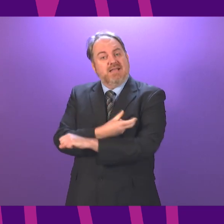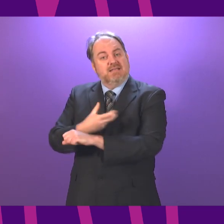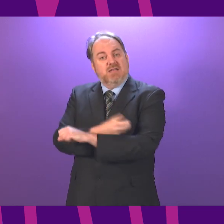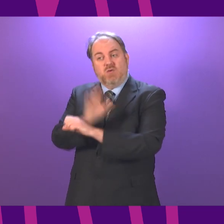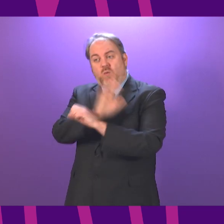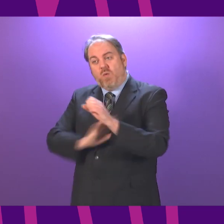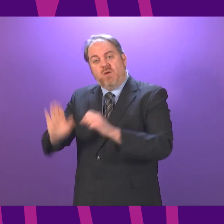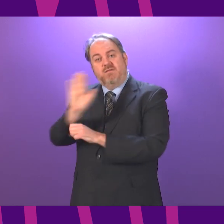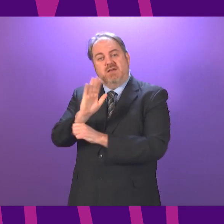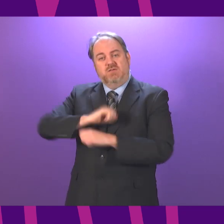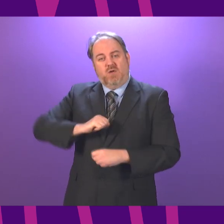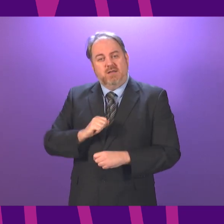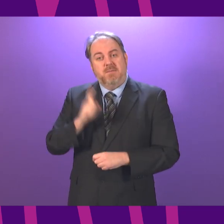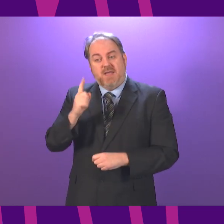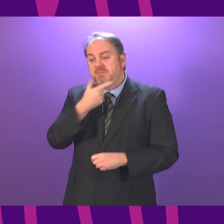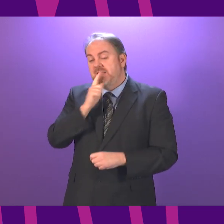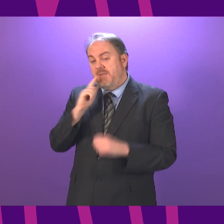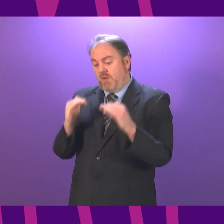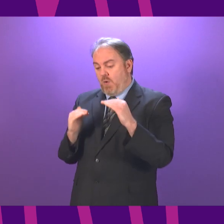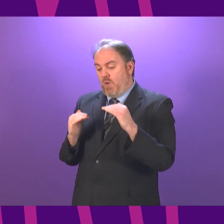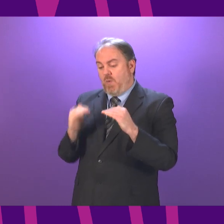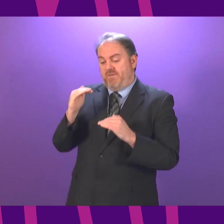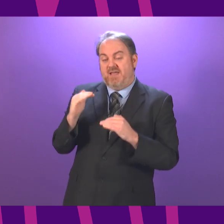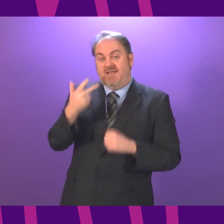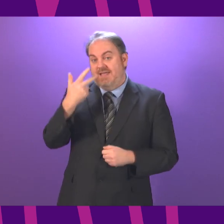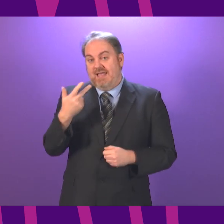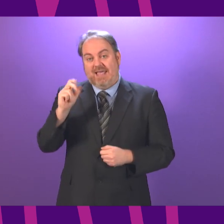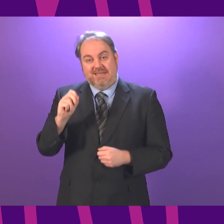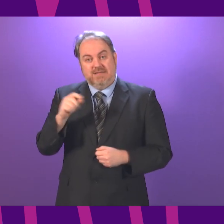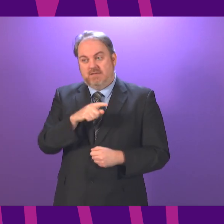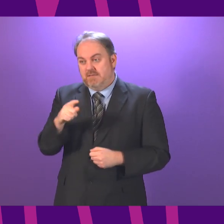Vaccination of the over-80s is now picking up. As I said yesterday,